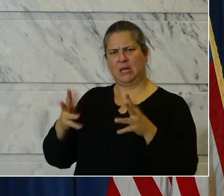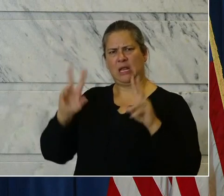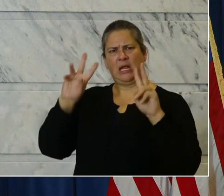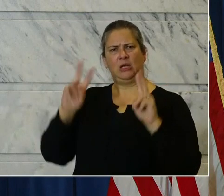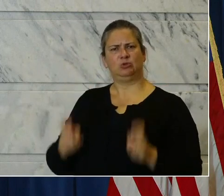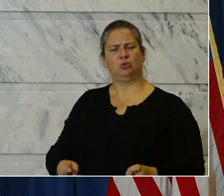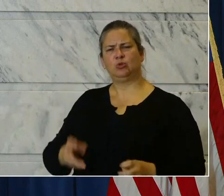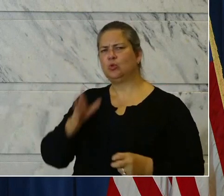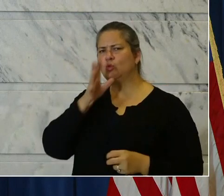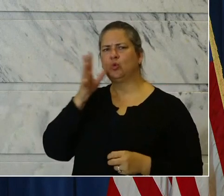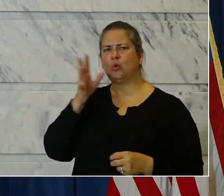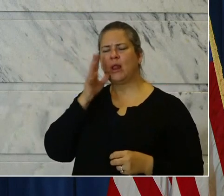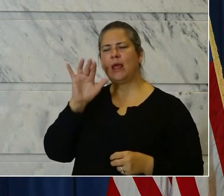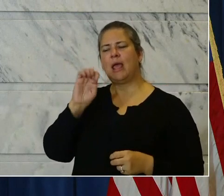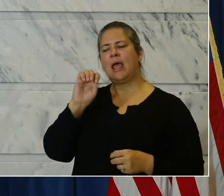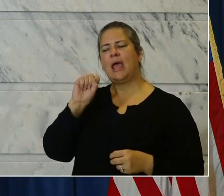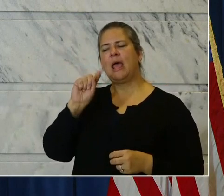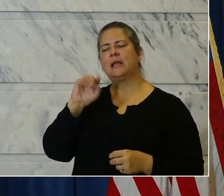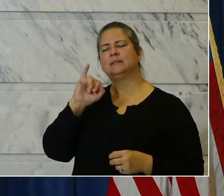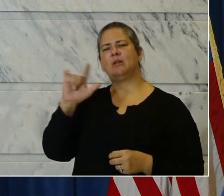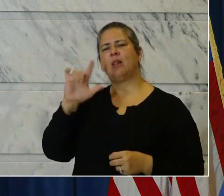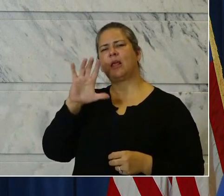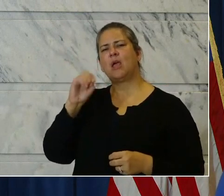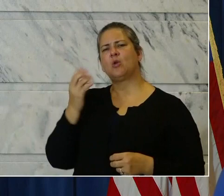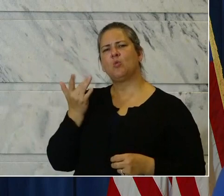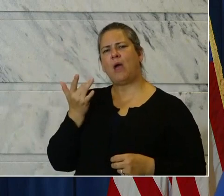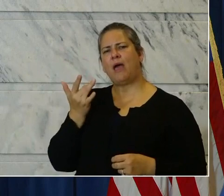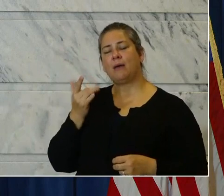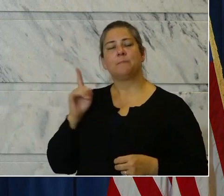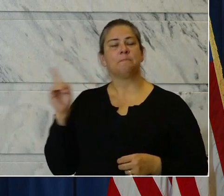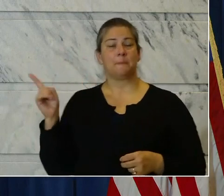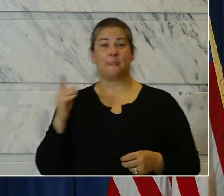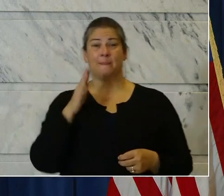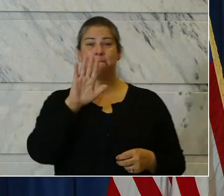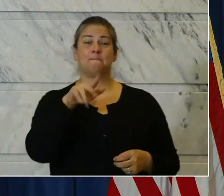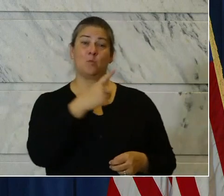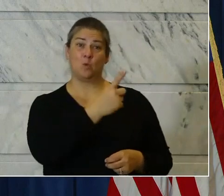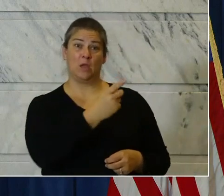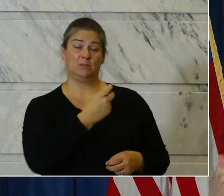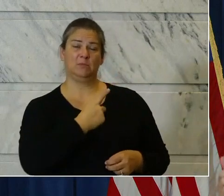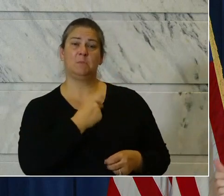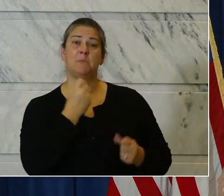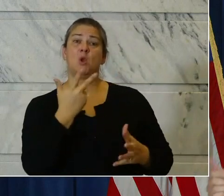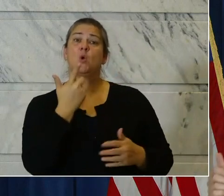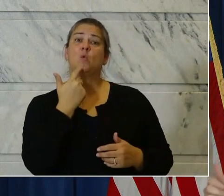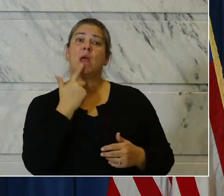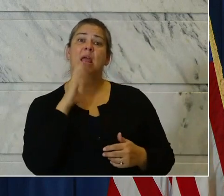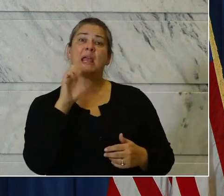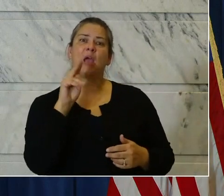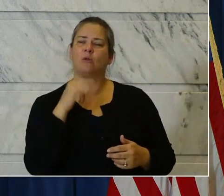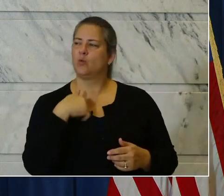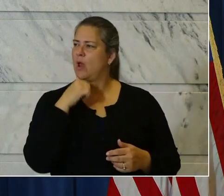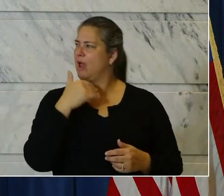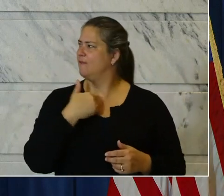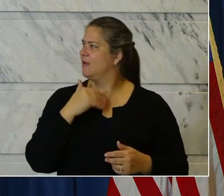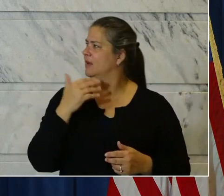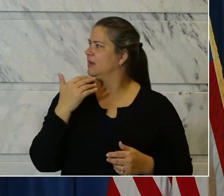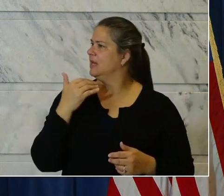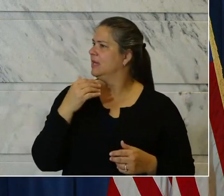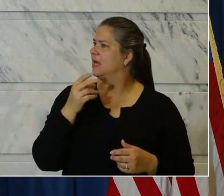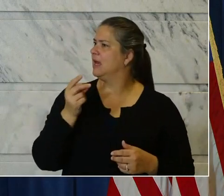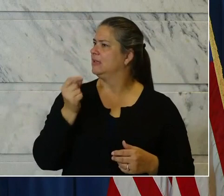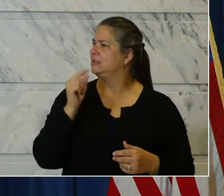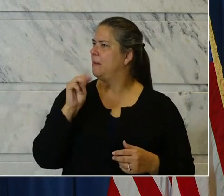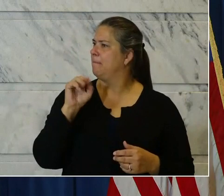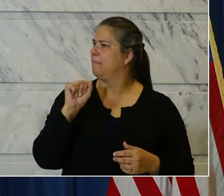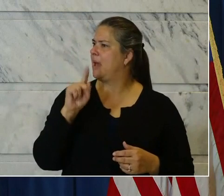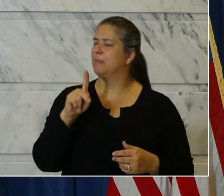WERE DON'T KNOW. LAW ARE YOU